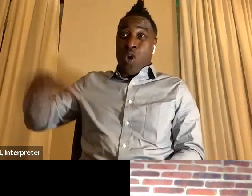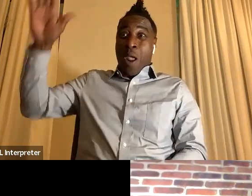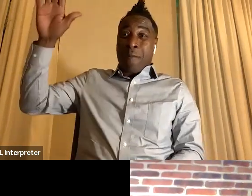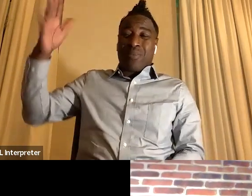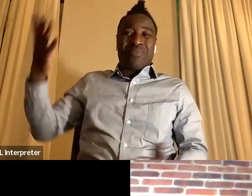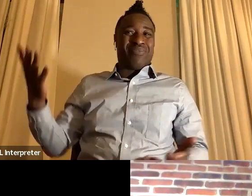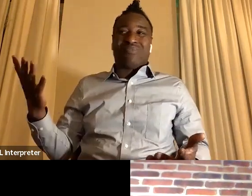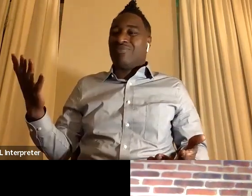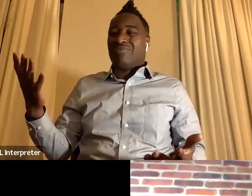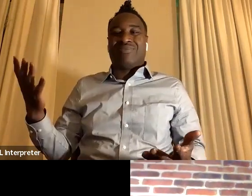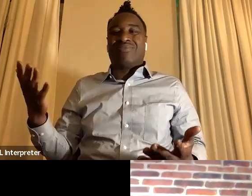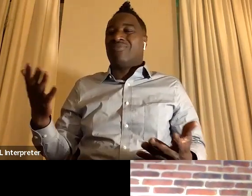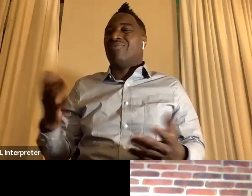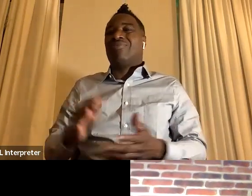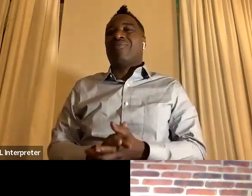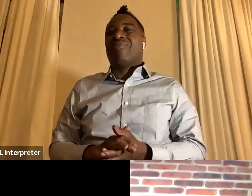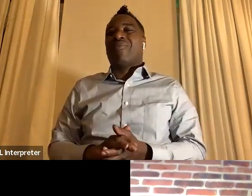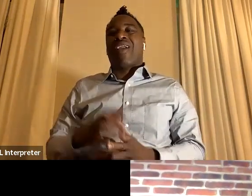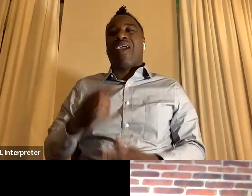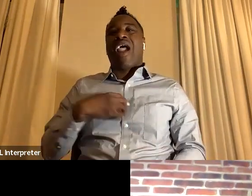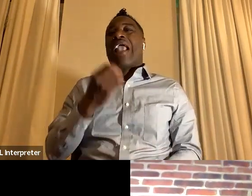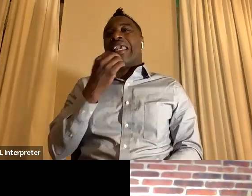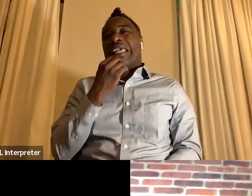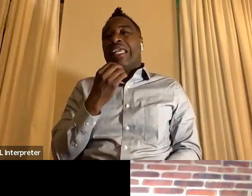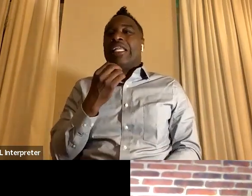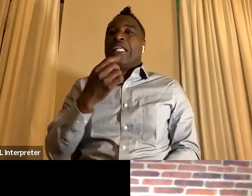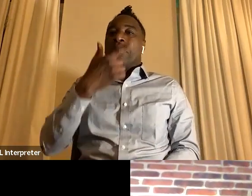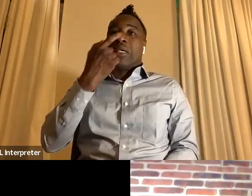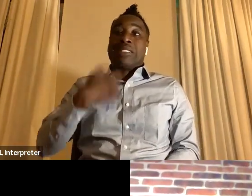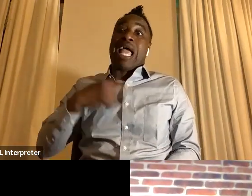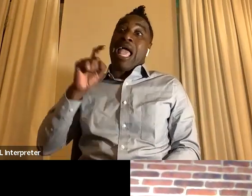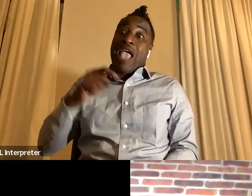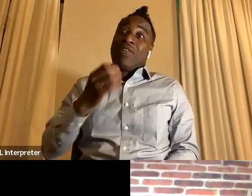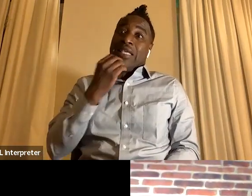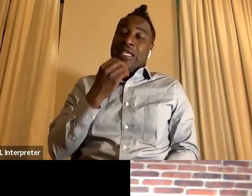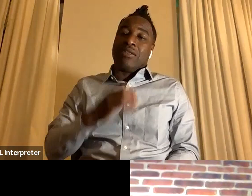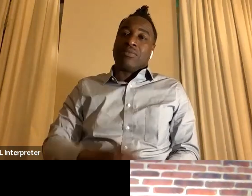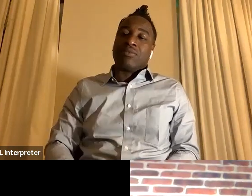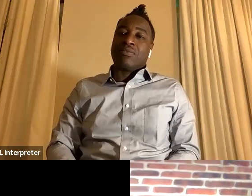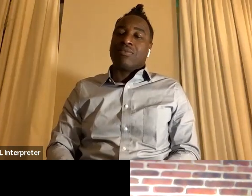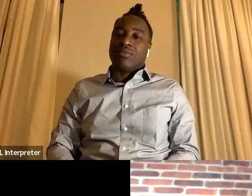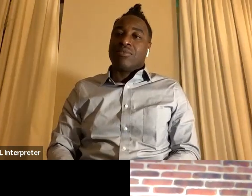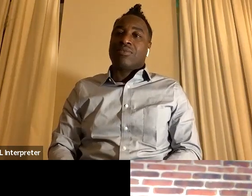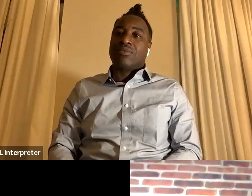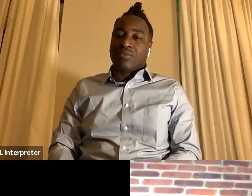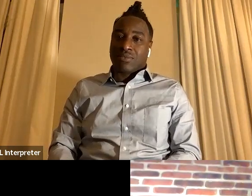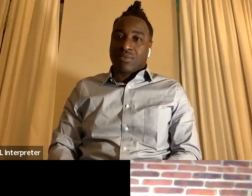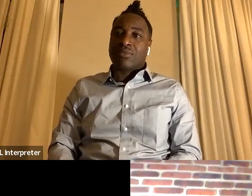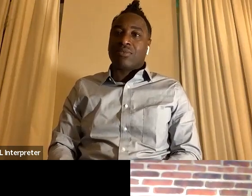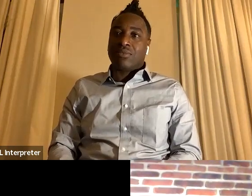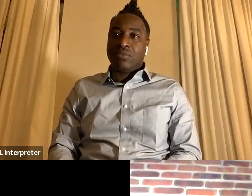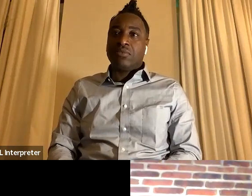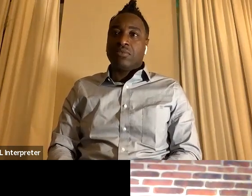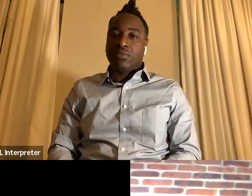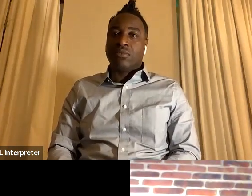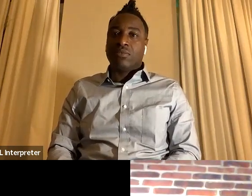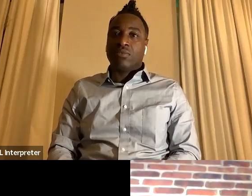I think I just eat because kind of just have to eat. I,